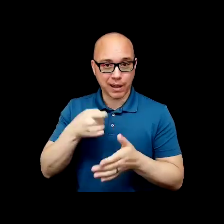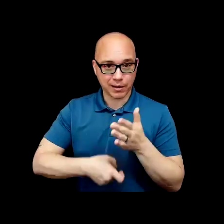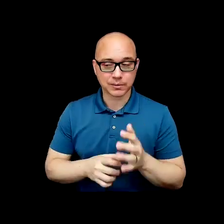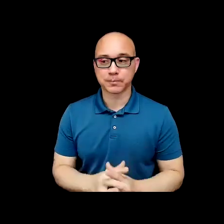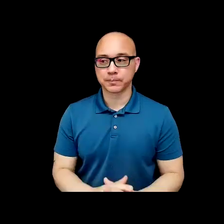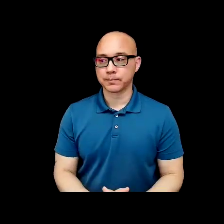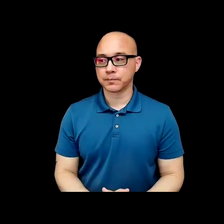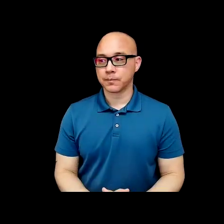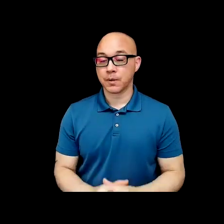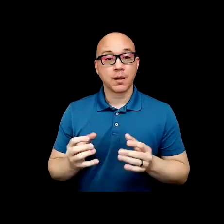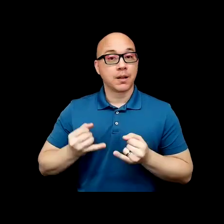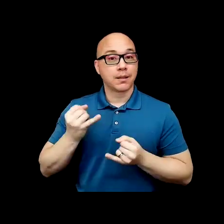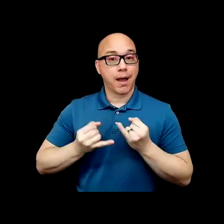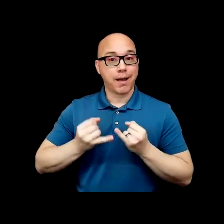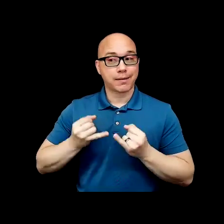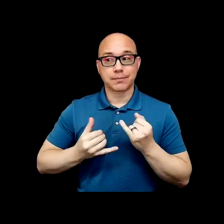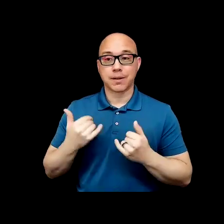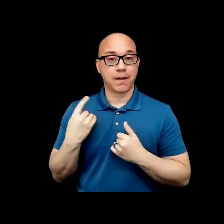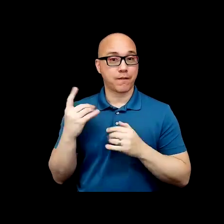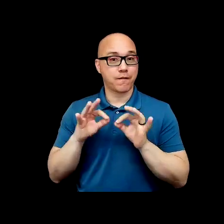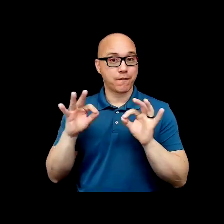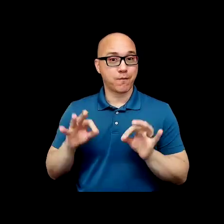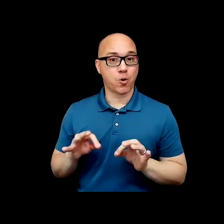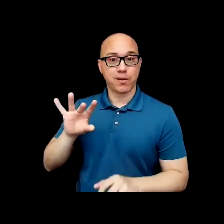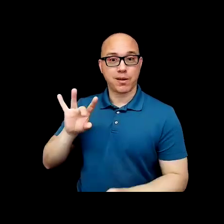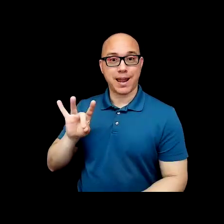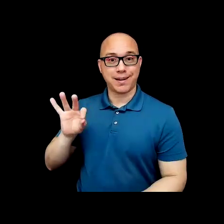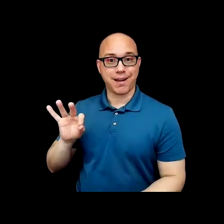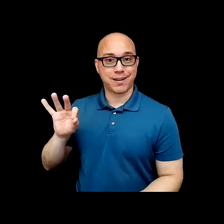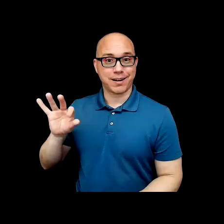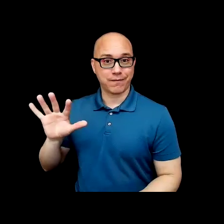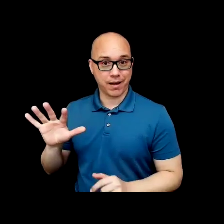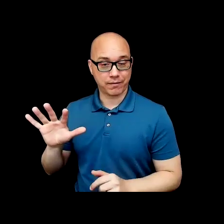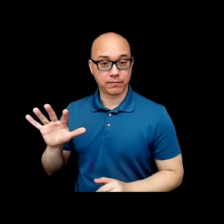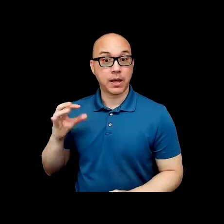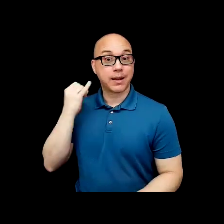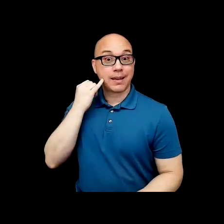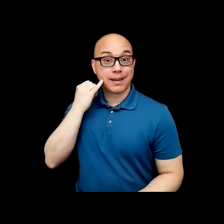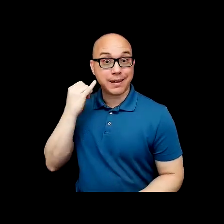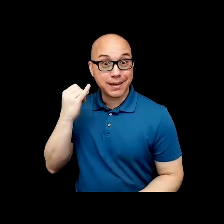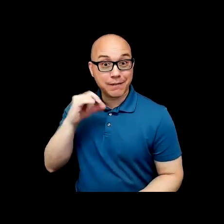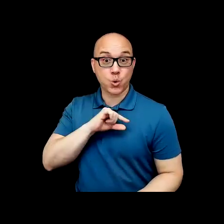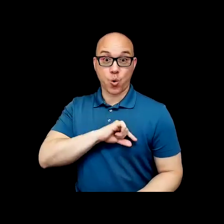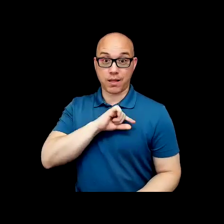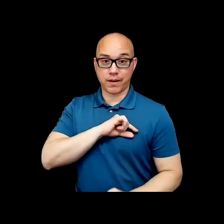And lastly, we have a Form 8995. If you are eligible, and we will not get into all the